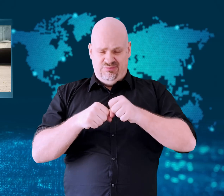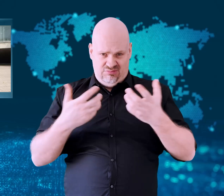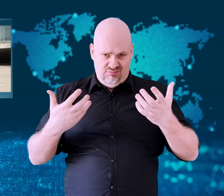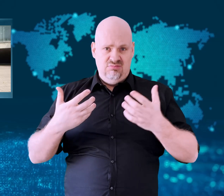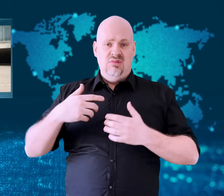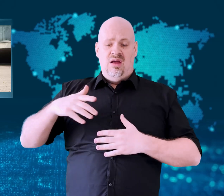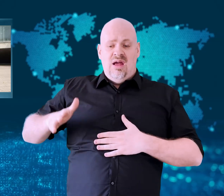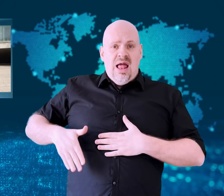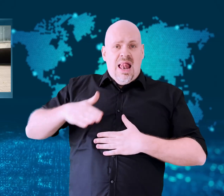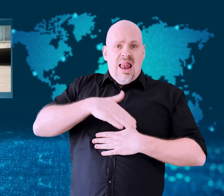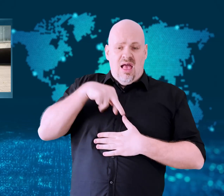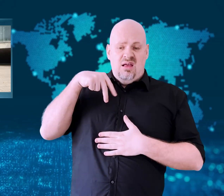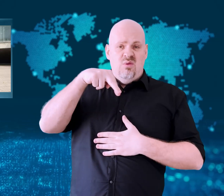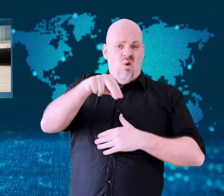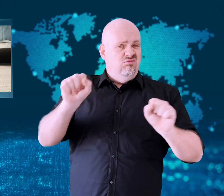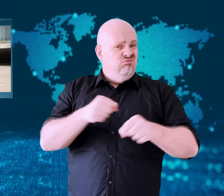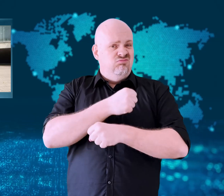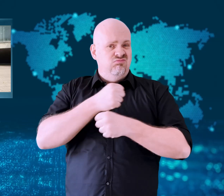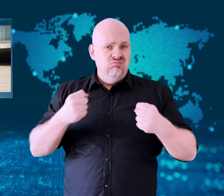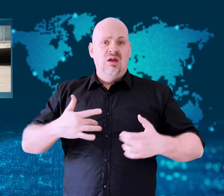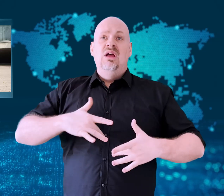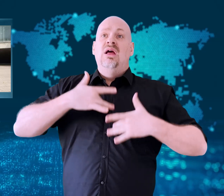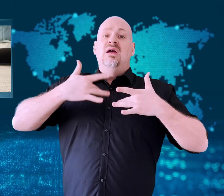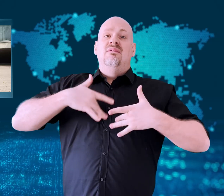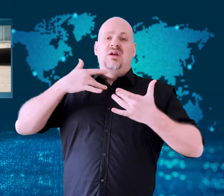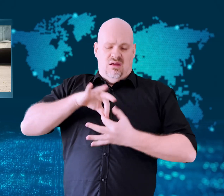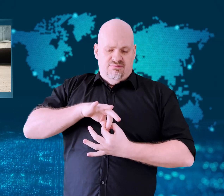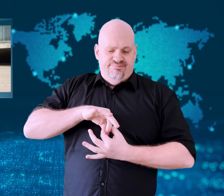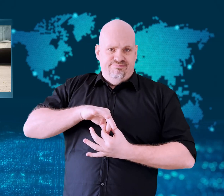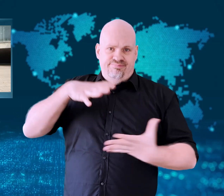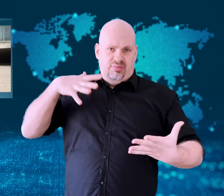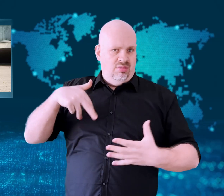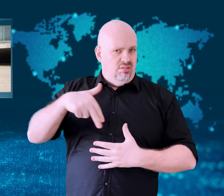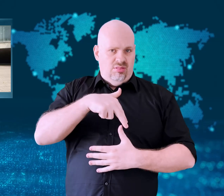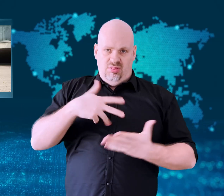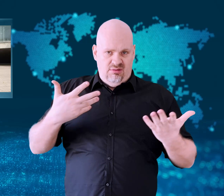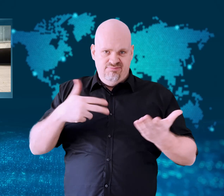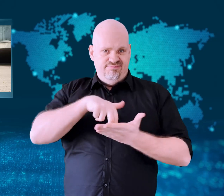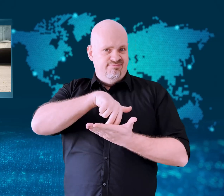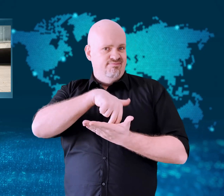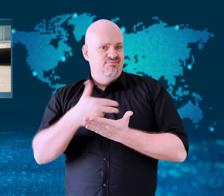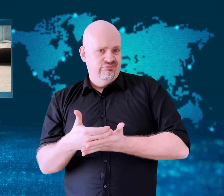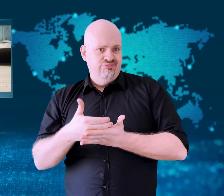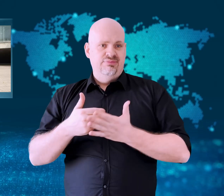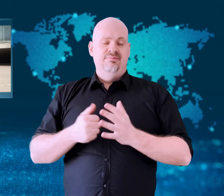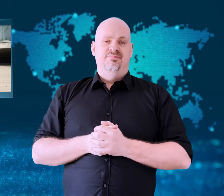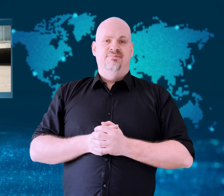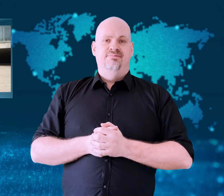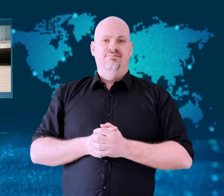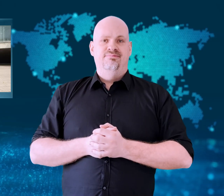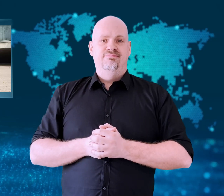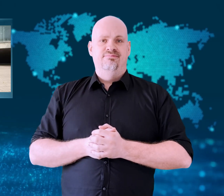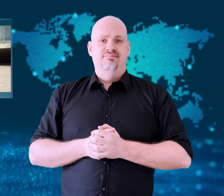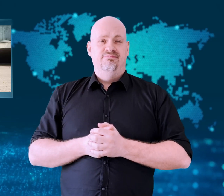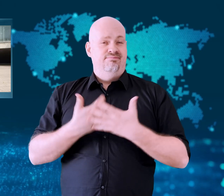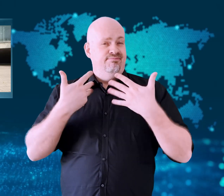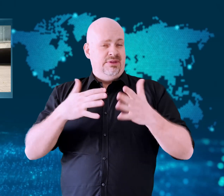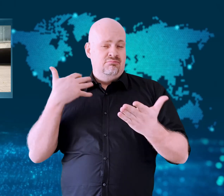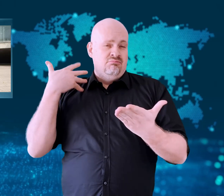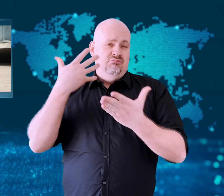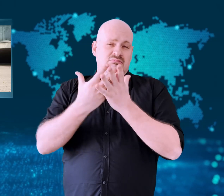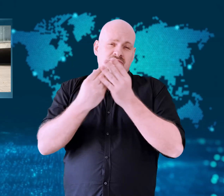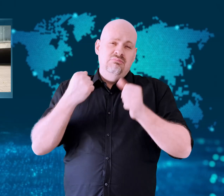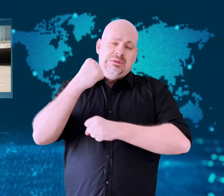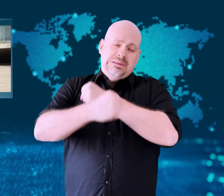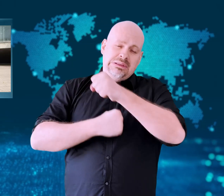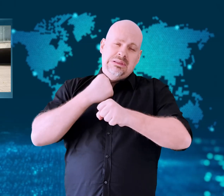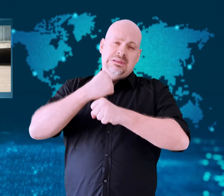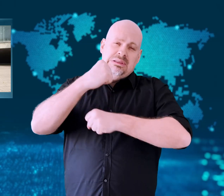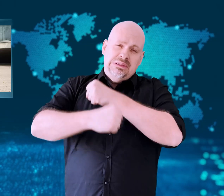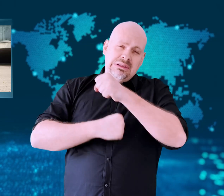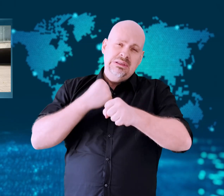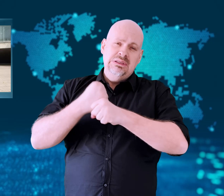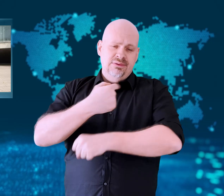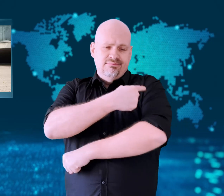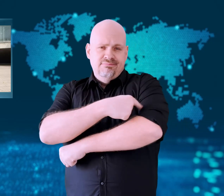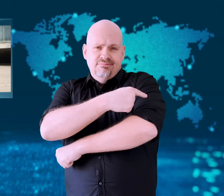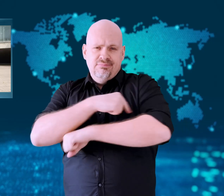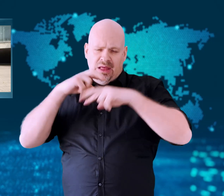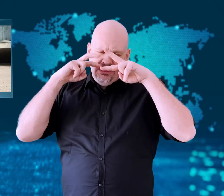scientists have been working to use electrodes to stimulate spinal cords.